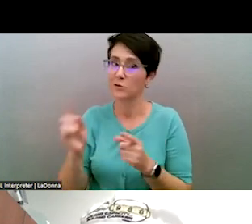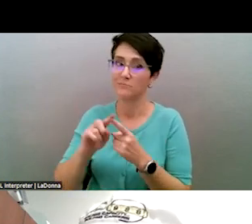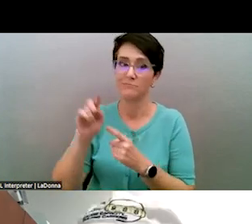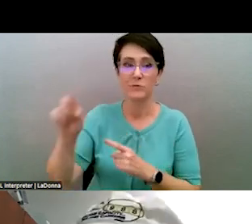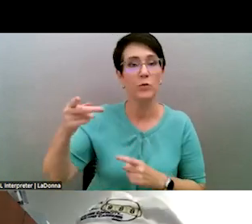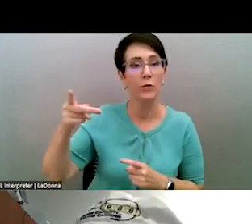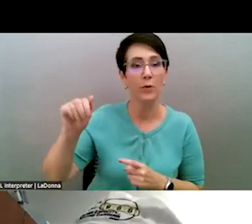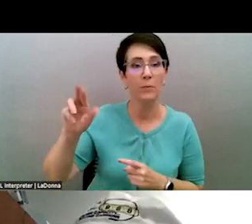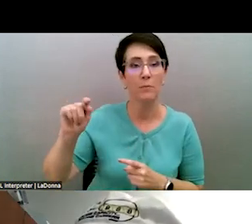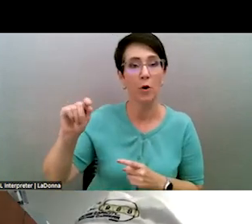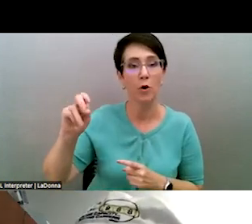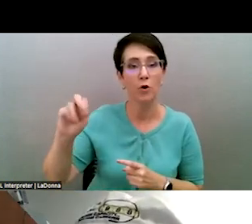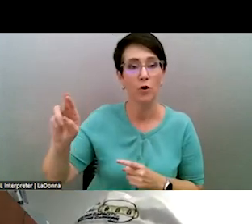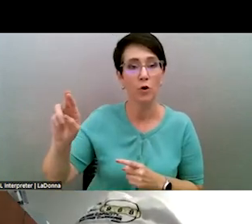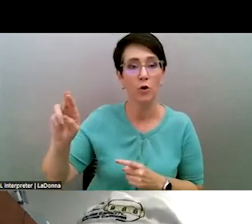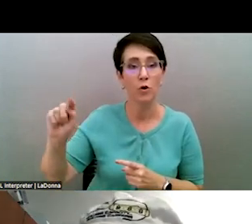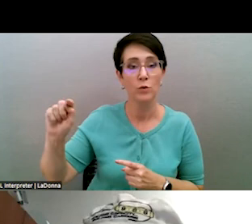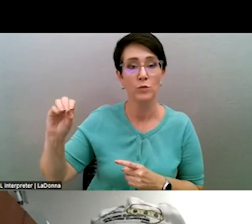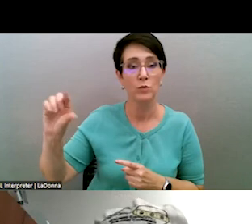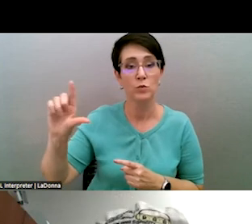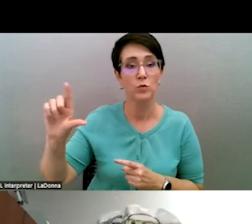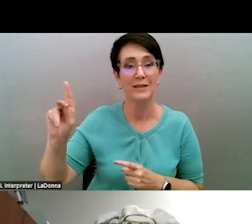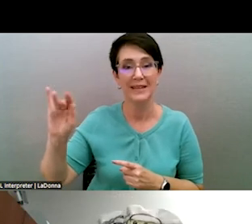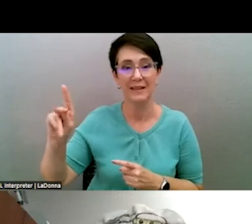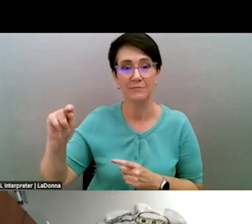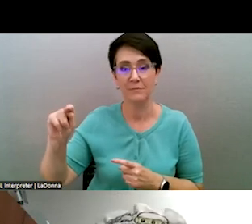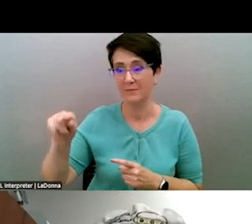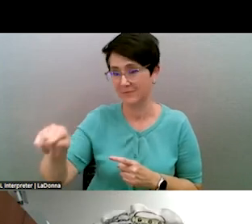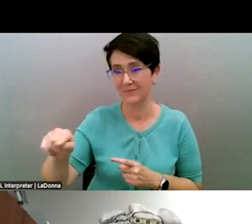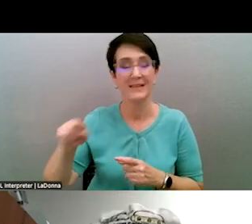KIT. I WILL DROP THAT LINK HERE IN THE CHAT. WE SHOULD BE, ADDING